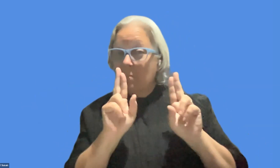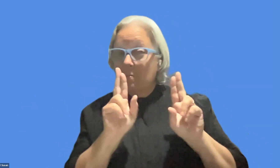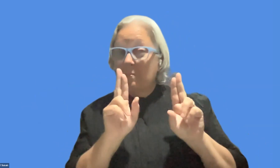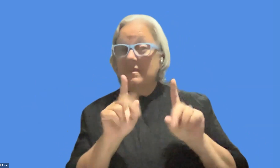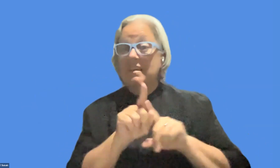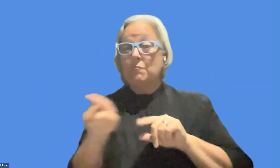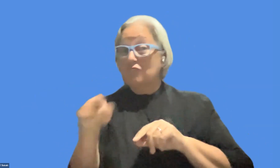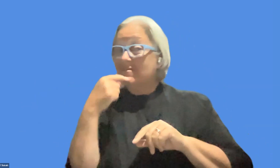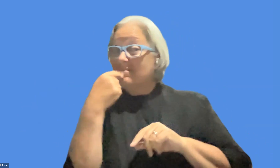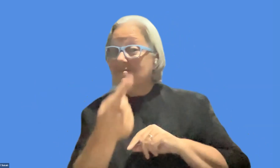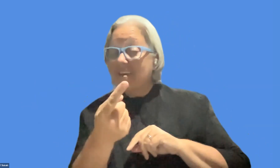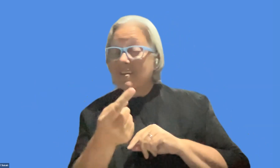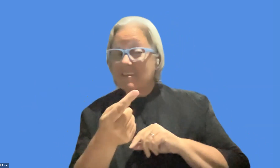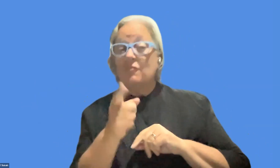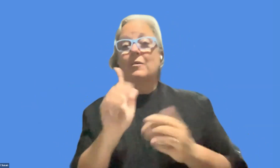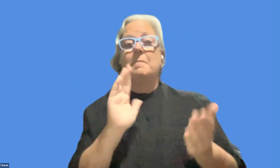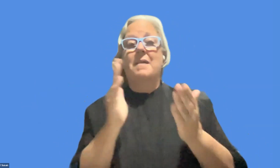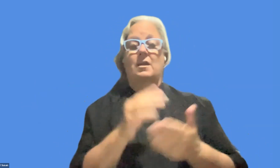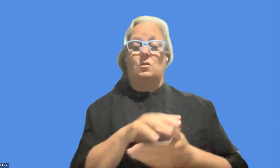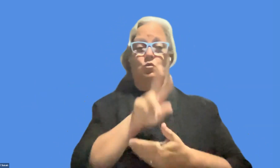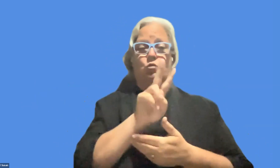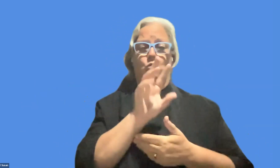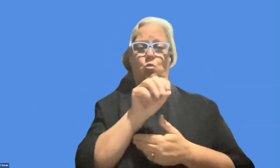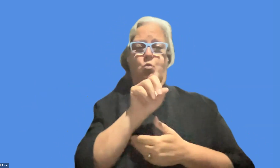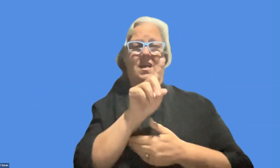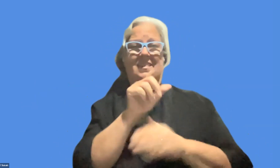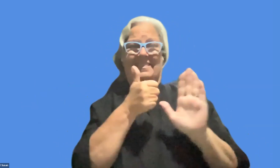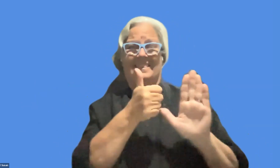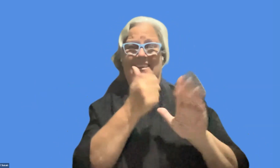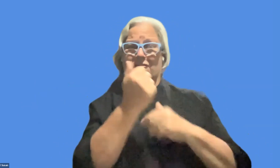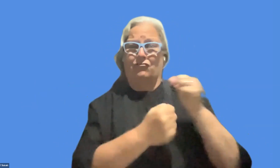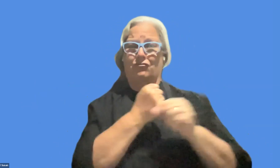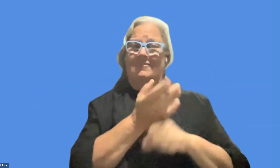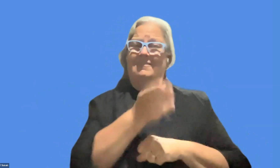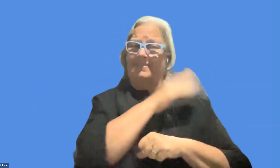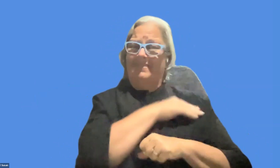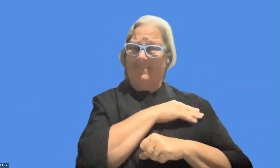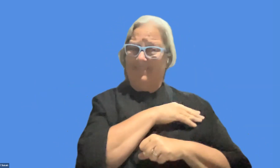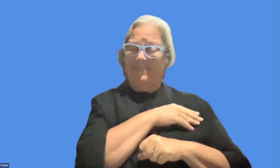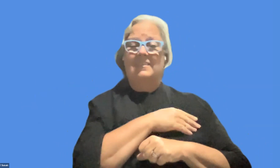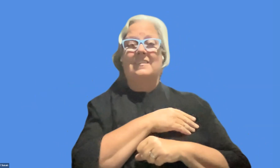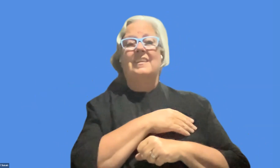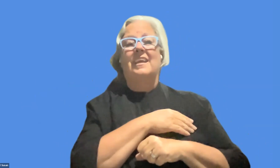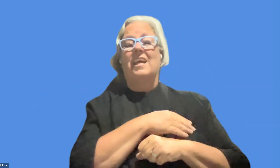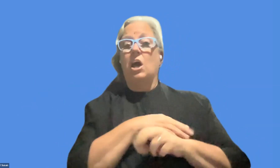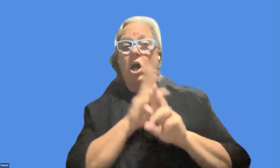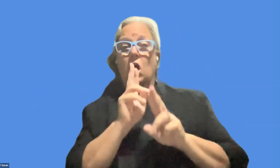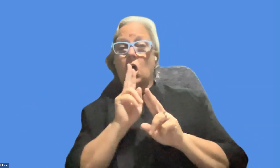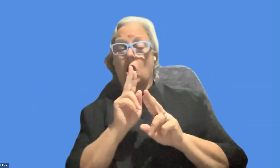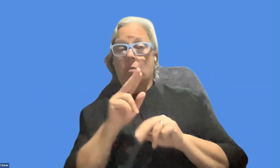very much, Kirstin Lange, for the great recap of what we discussed. I really hope that like you, just comparing to 2016 to today,